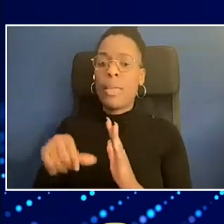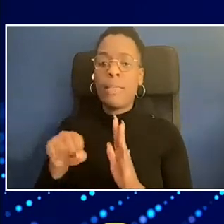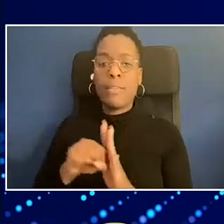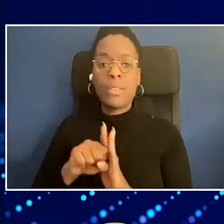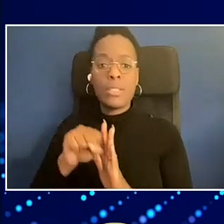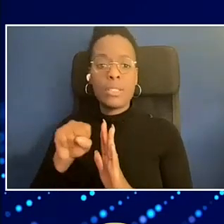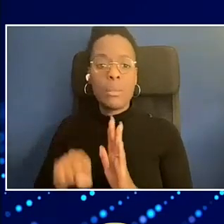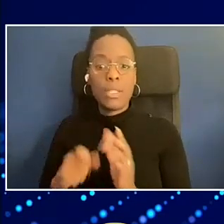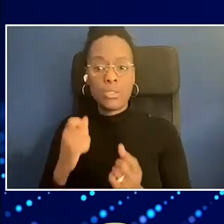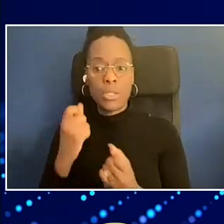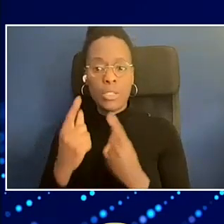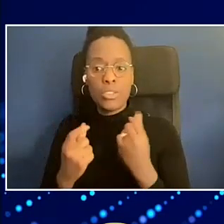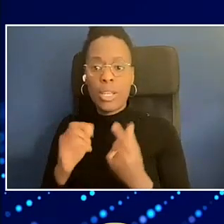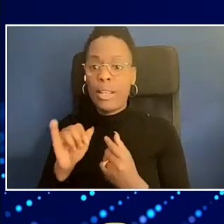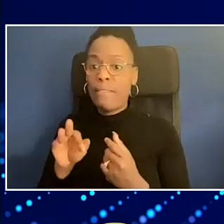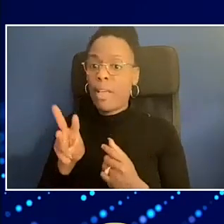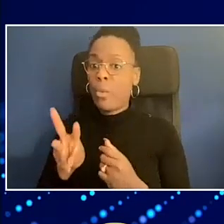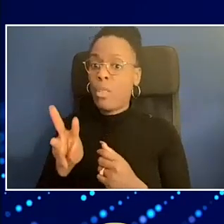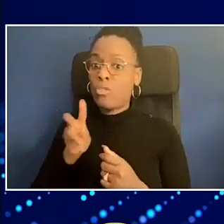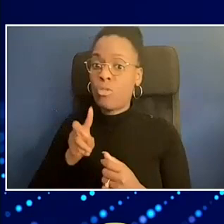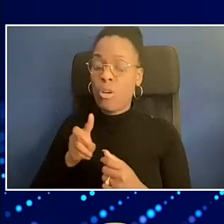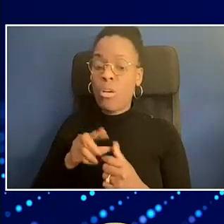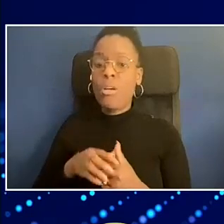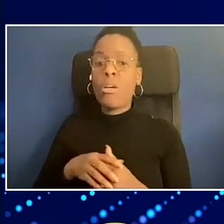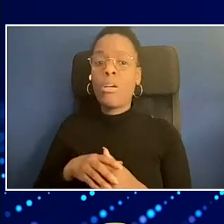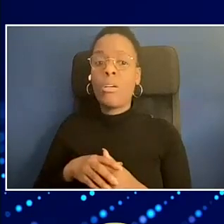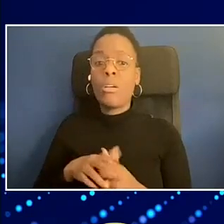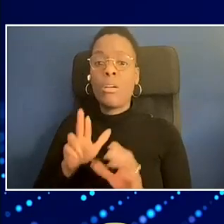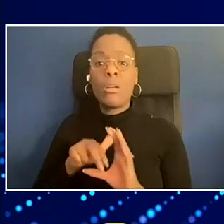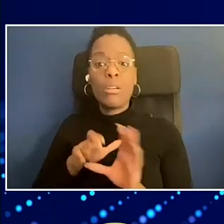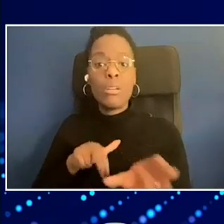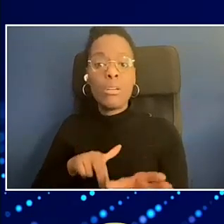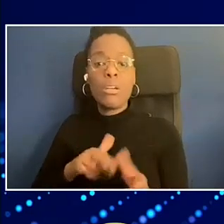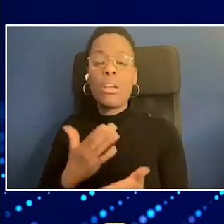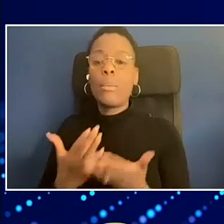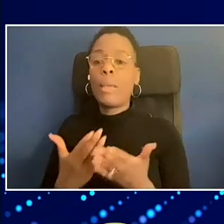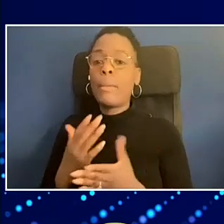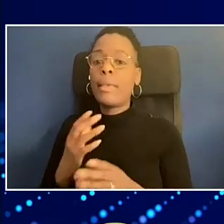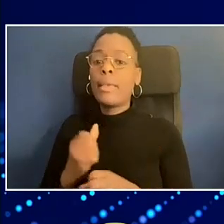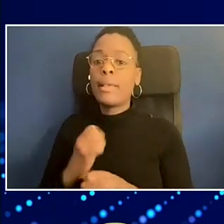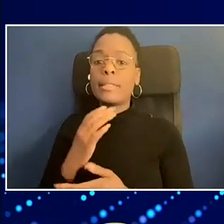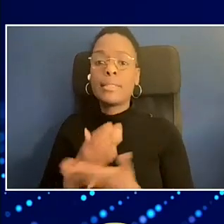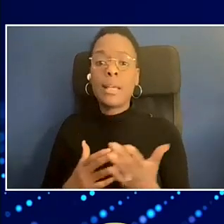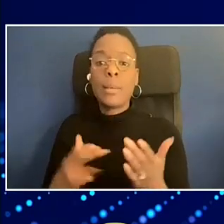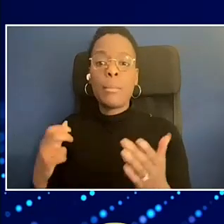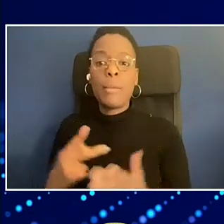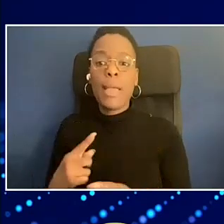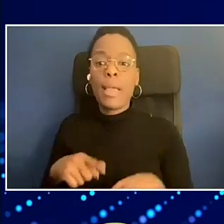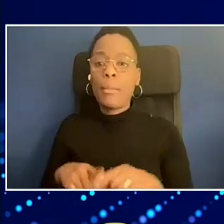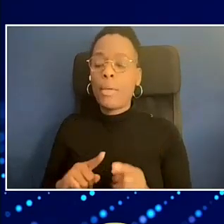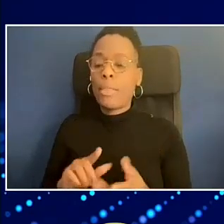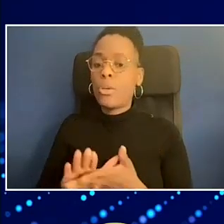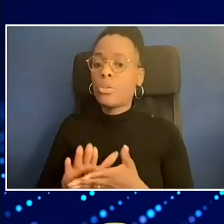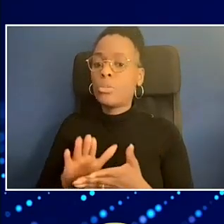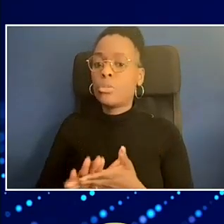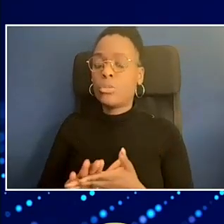if I decide to withdraw I may get some of it back, but, you know, but there are costs of school entailed. I will not get all of it back.